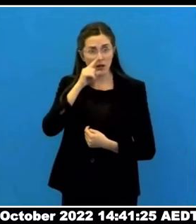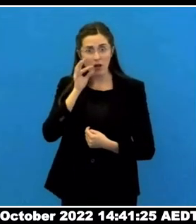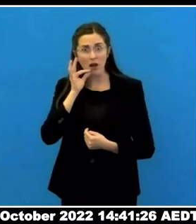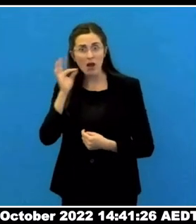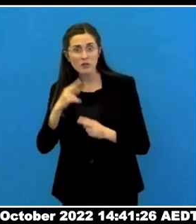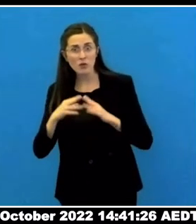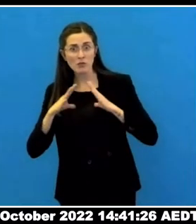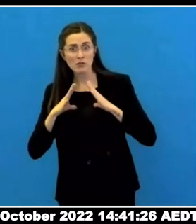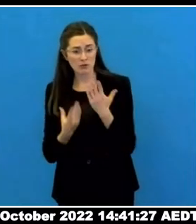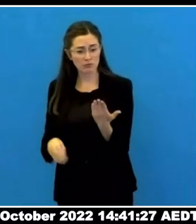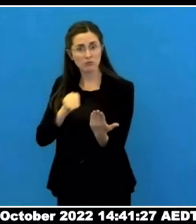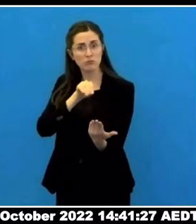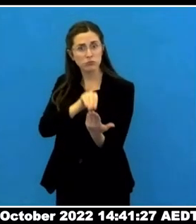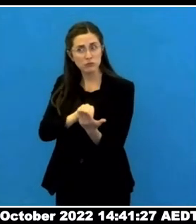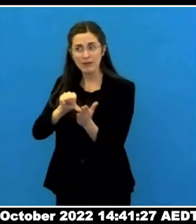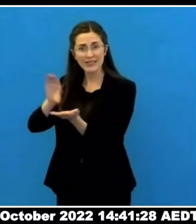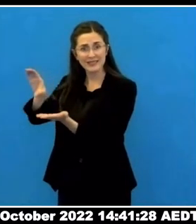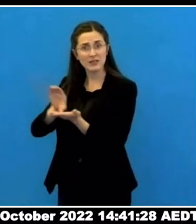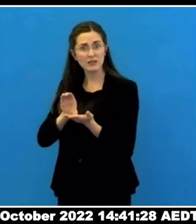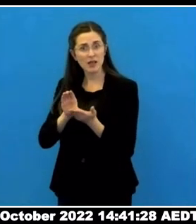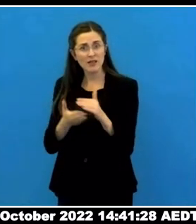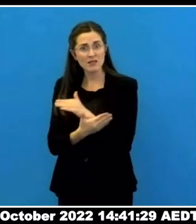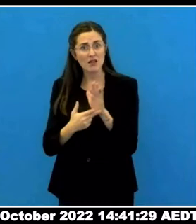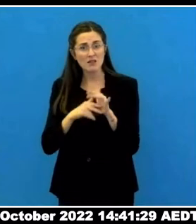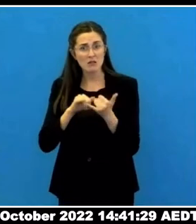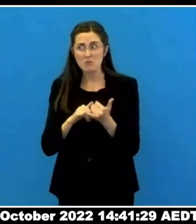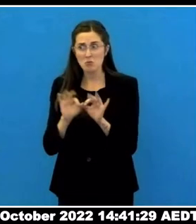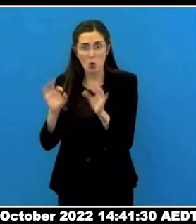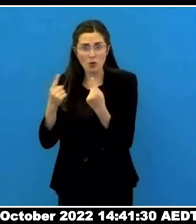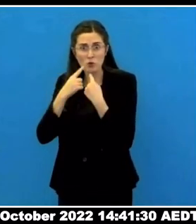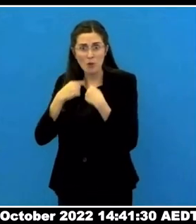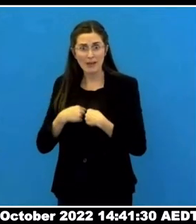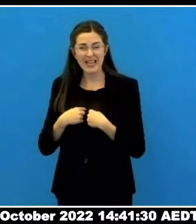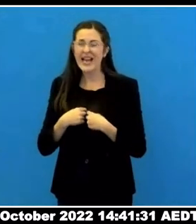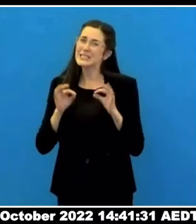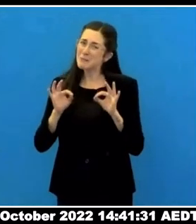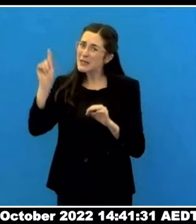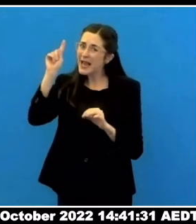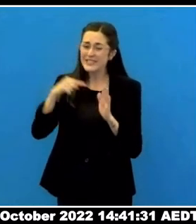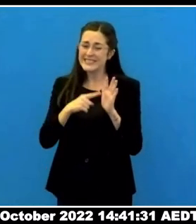to be funded in my daughter's package, particularly now that she has reached puberty.